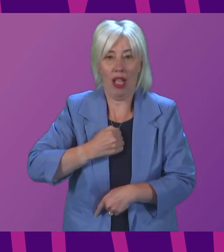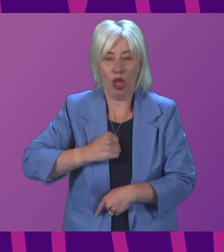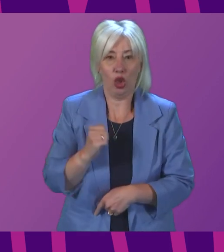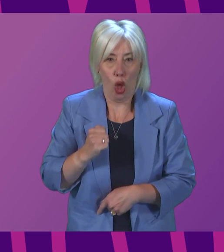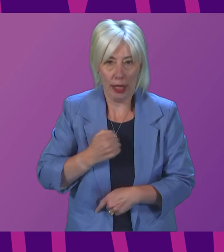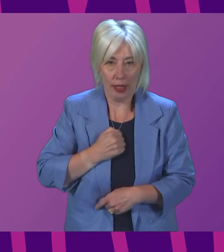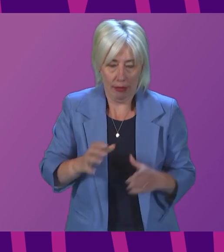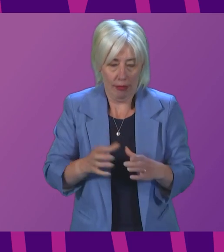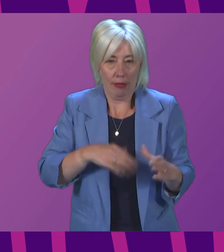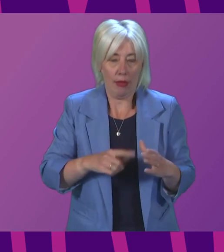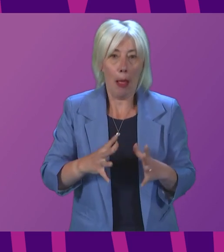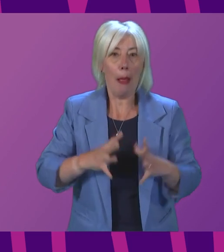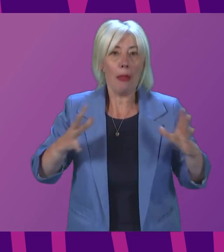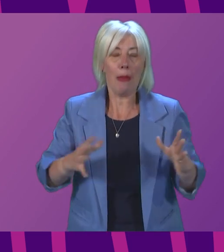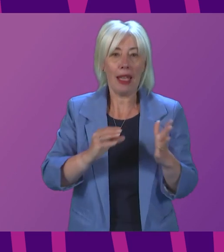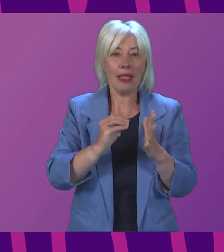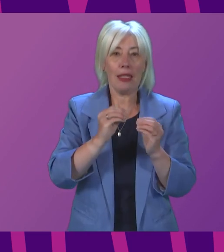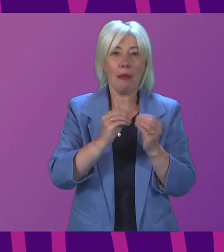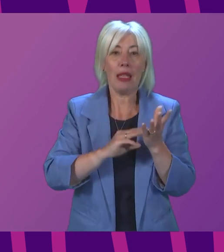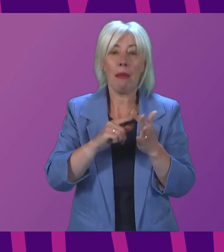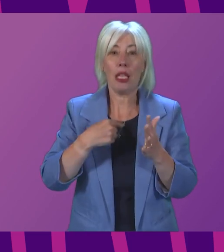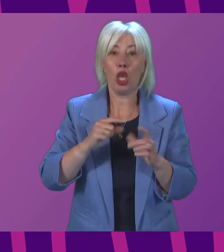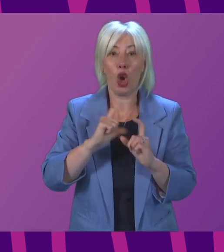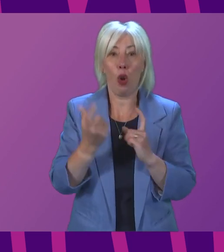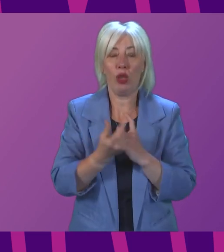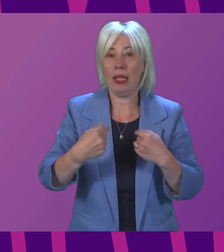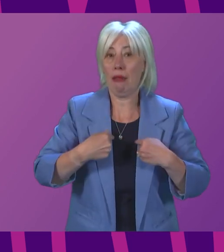represent the biggest BAME communities in the country.